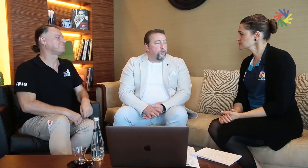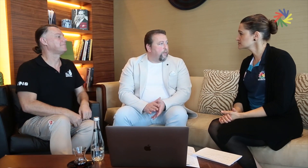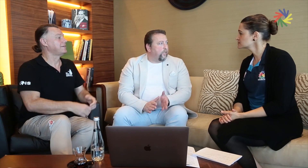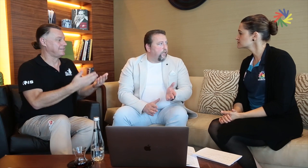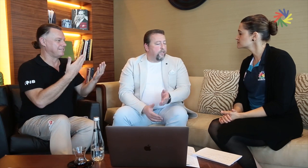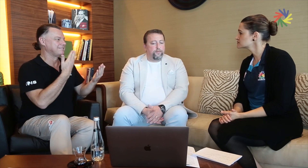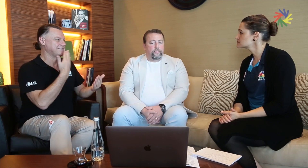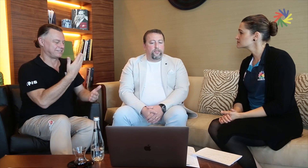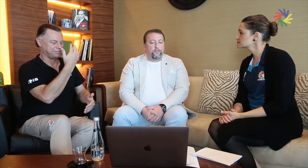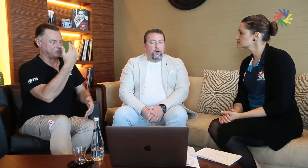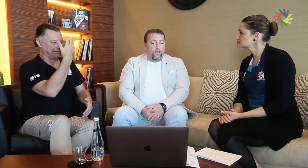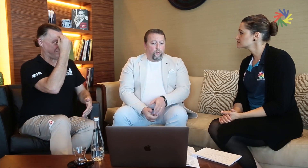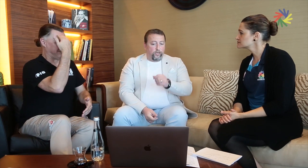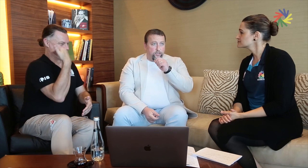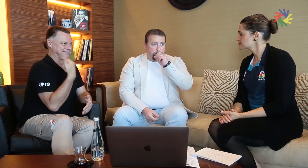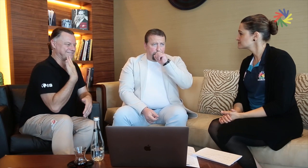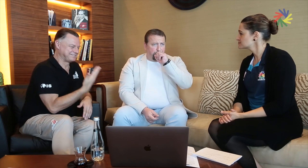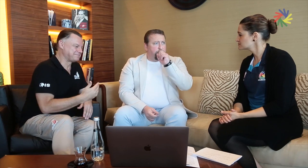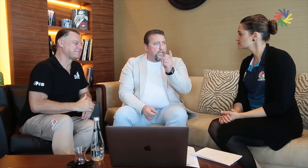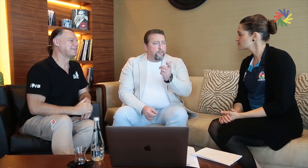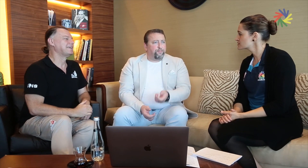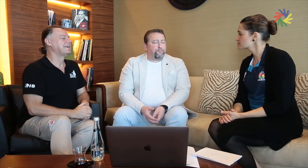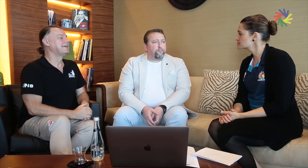Thanks for asking that.